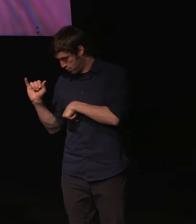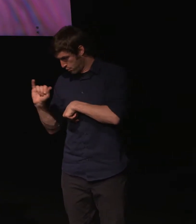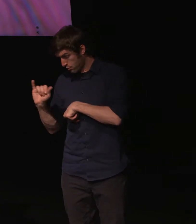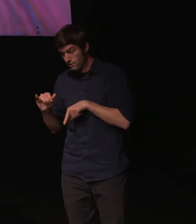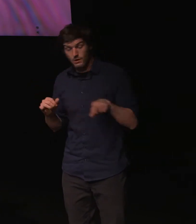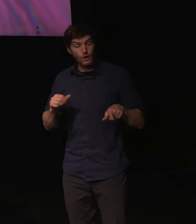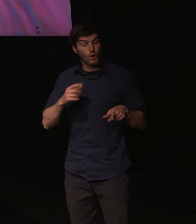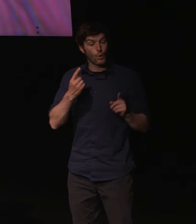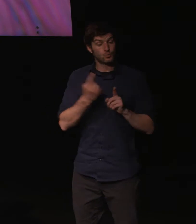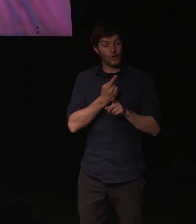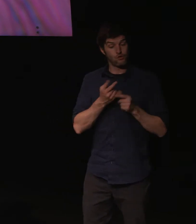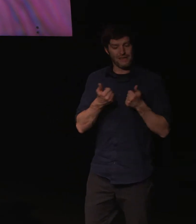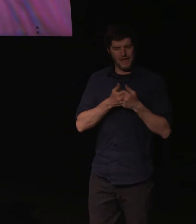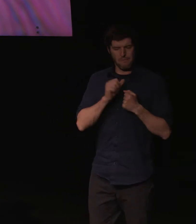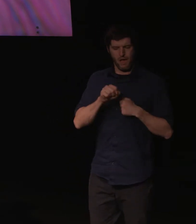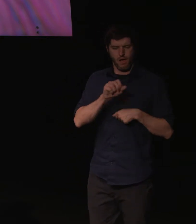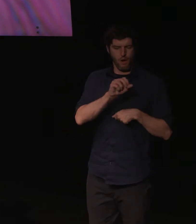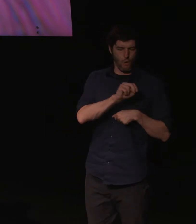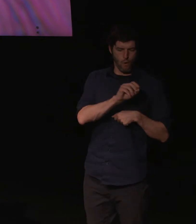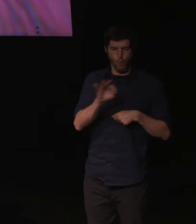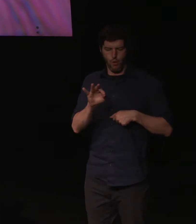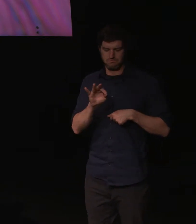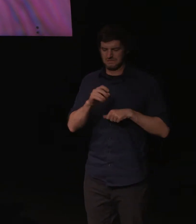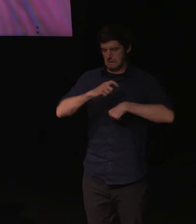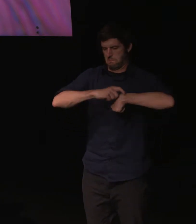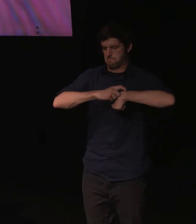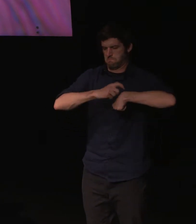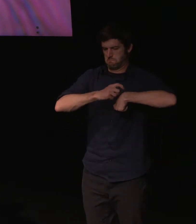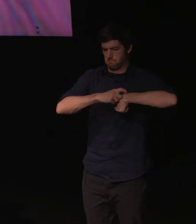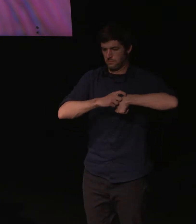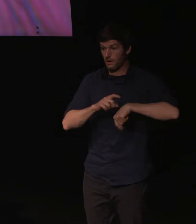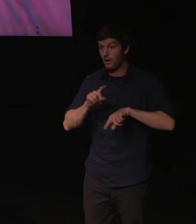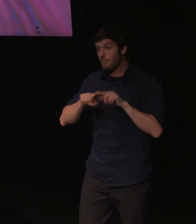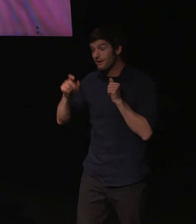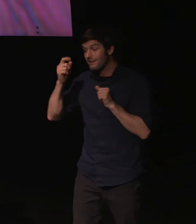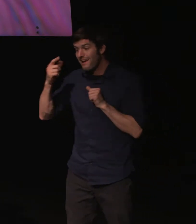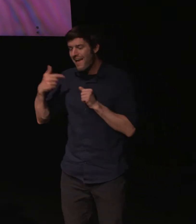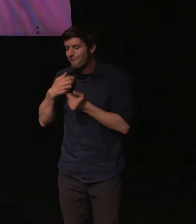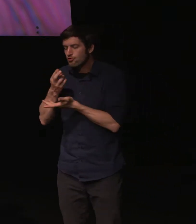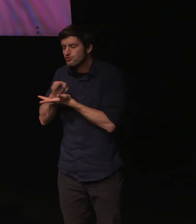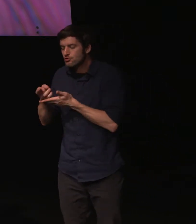But there's a resource management mechanic that's key to this game. Zen Mode turns it off.